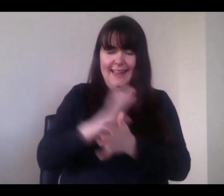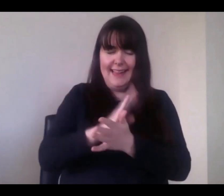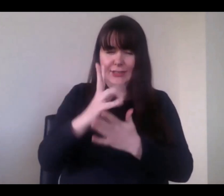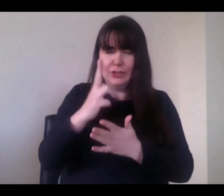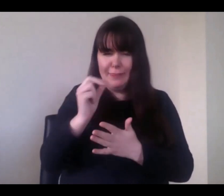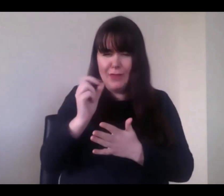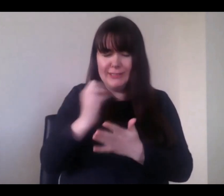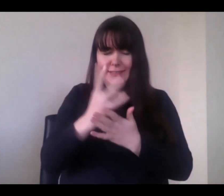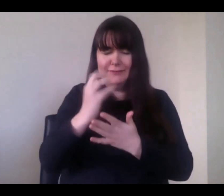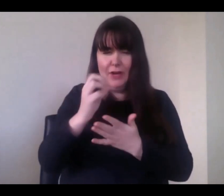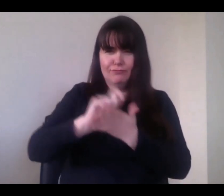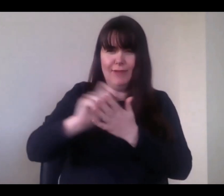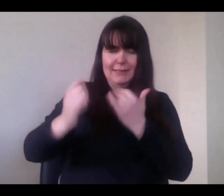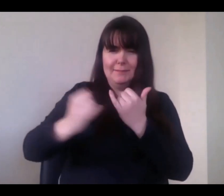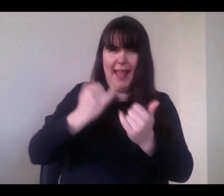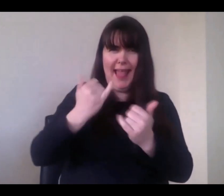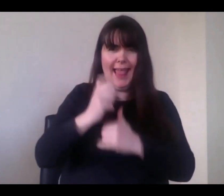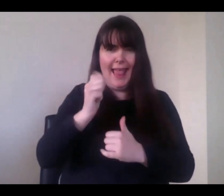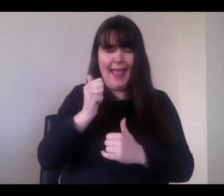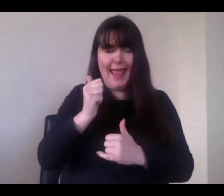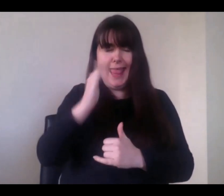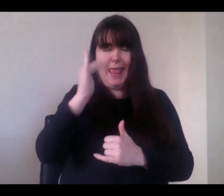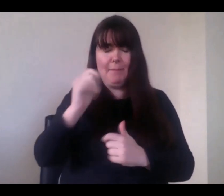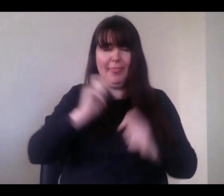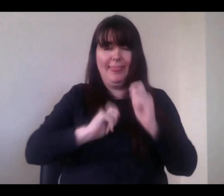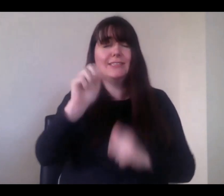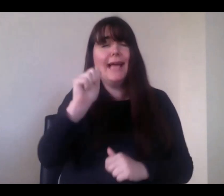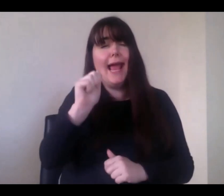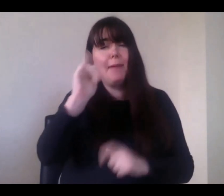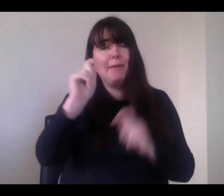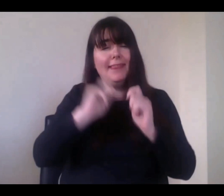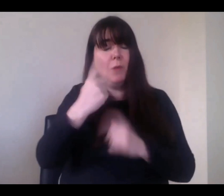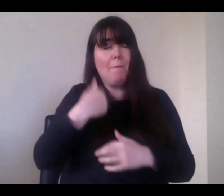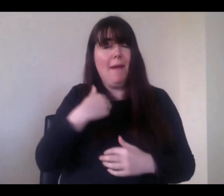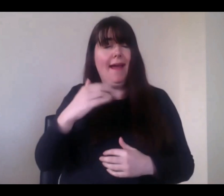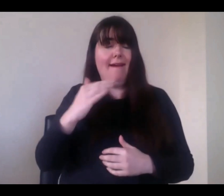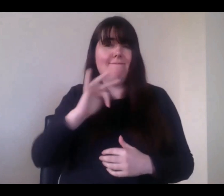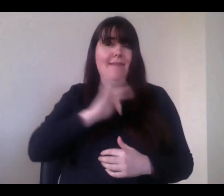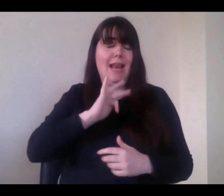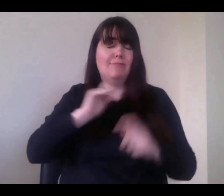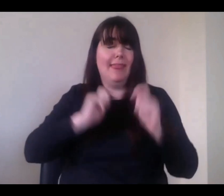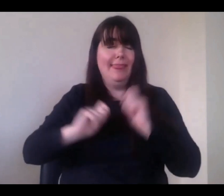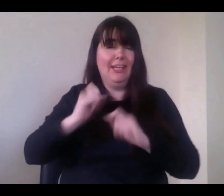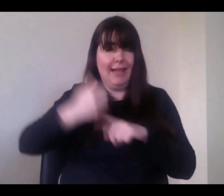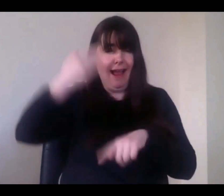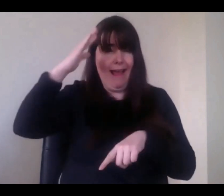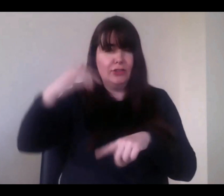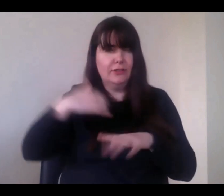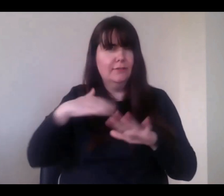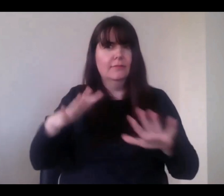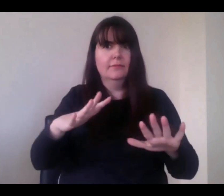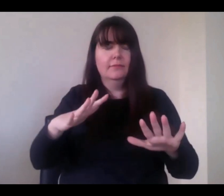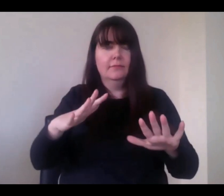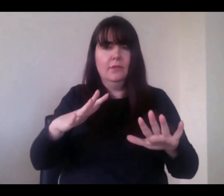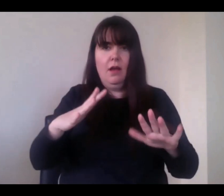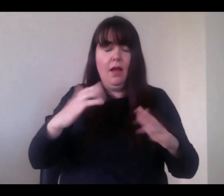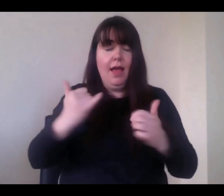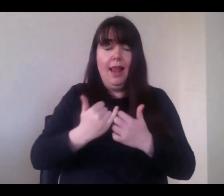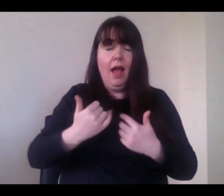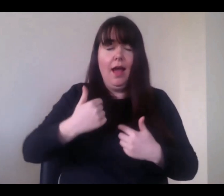And to be honest, I nearly fell out of my standing because, you know, I was like, I'm